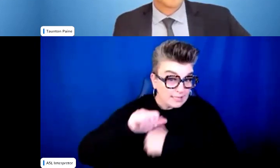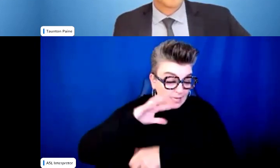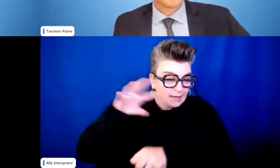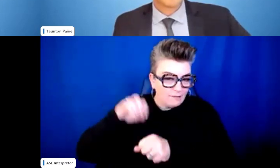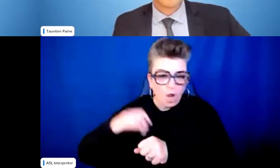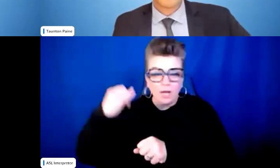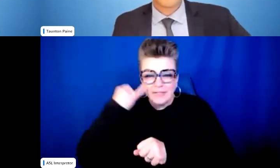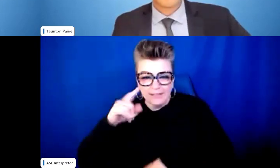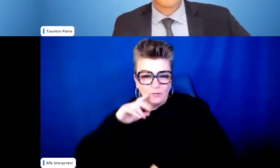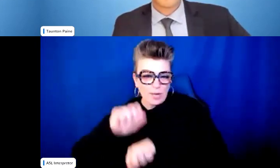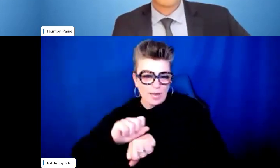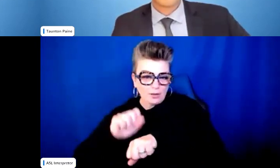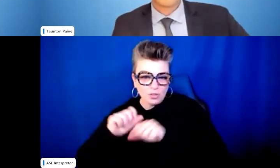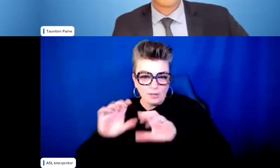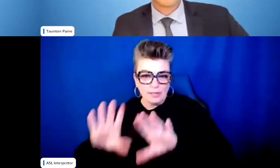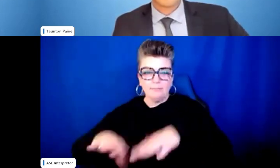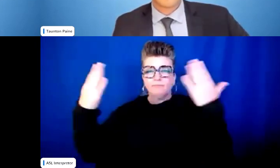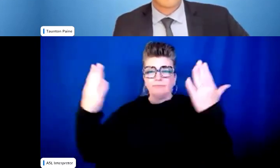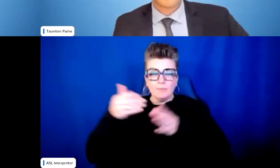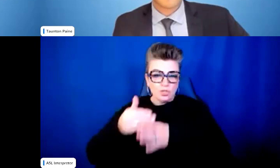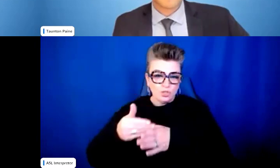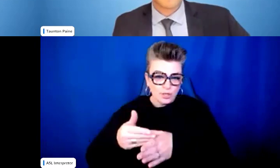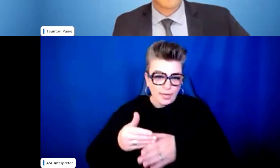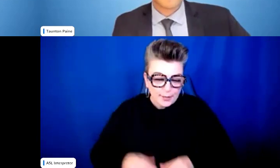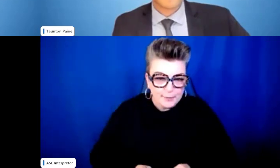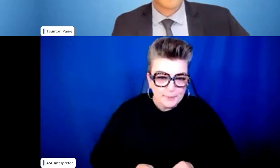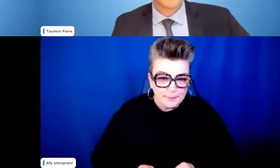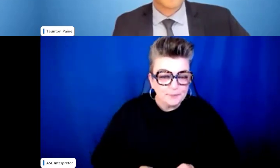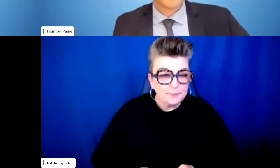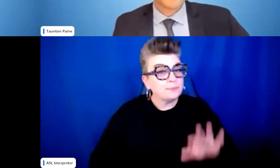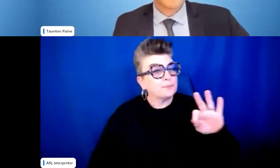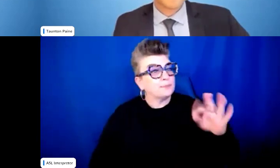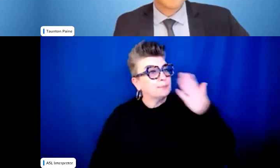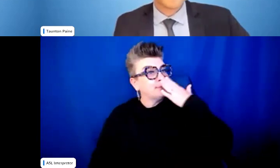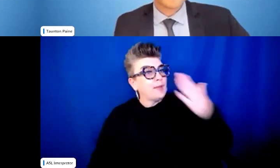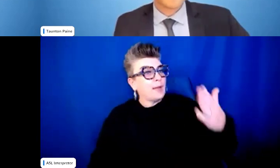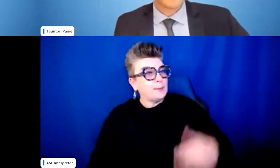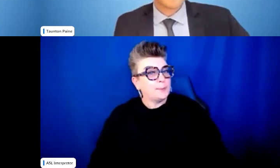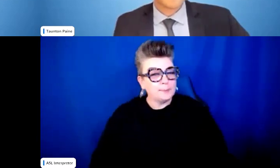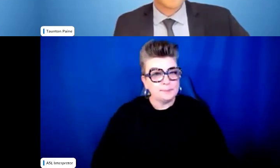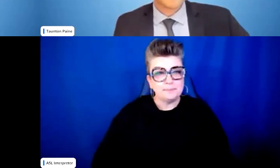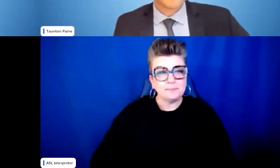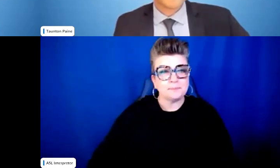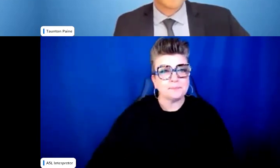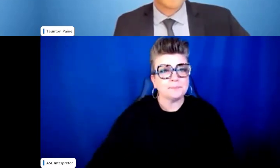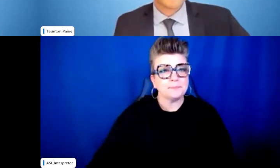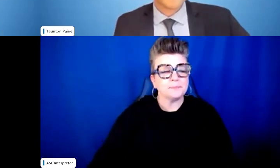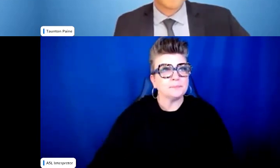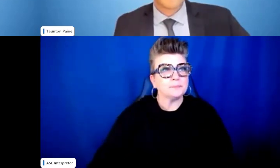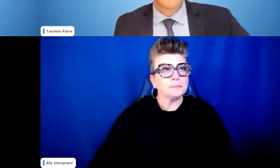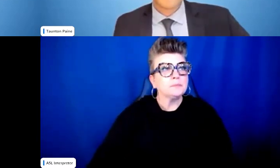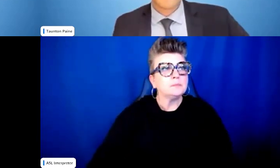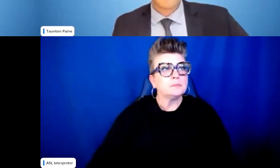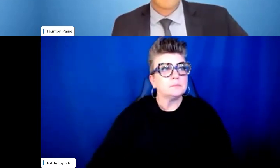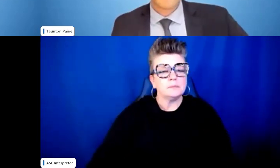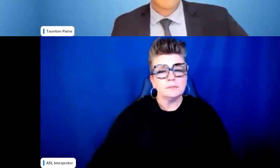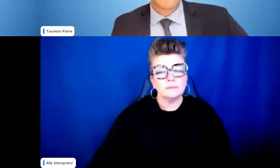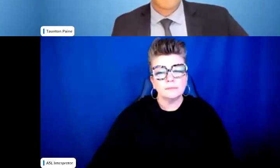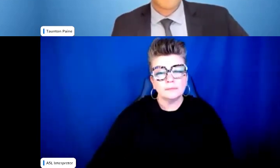Elyse Sullivan: Thanks. Let's see, another question here about DMS plans